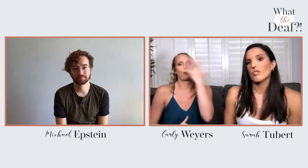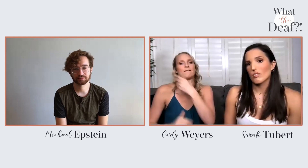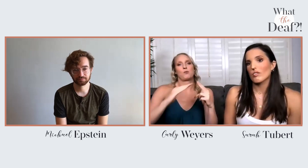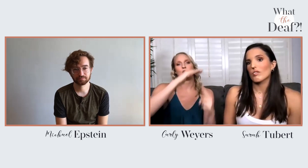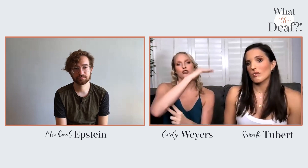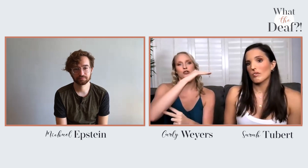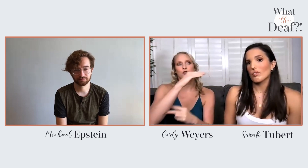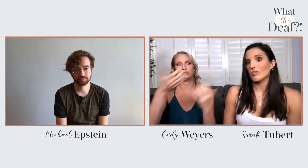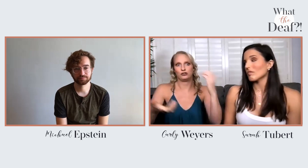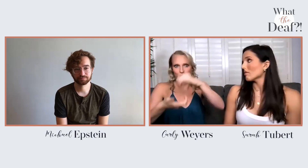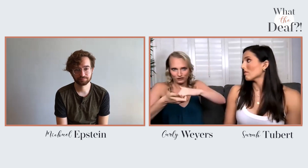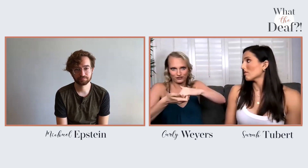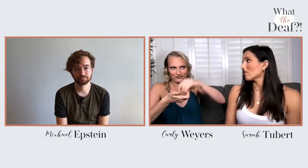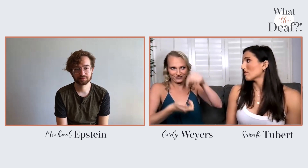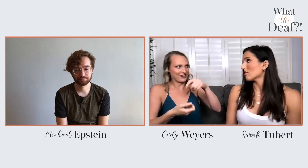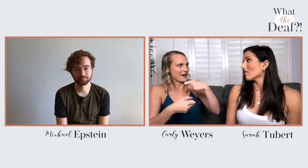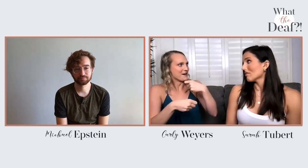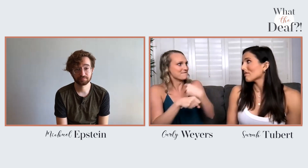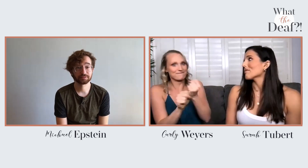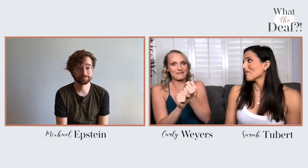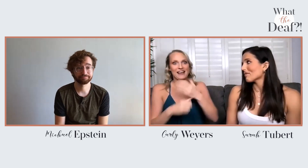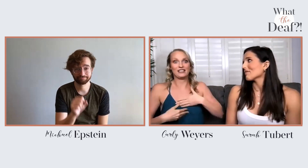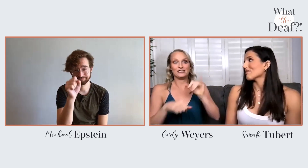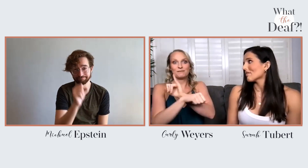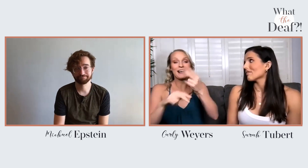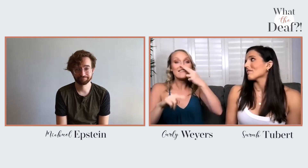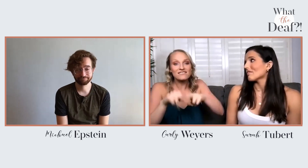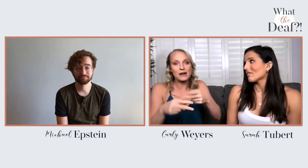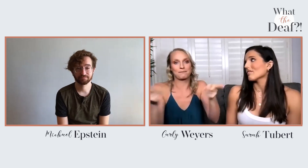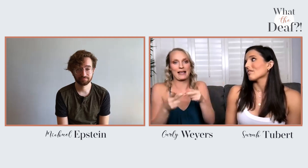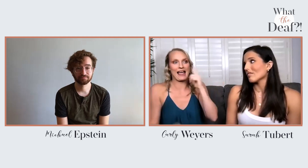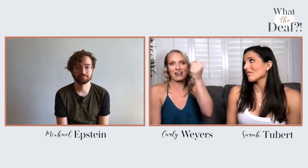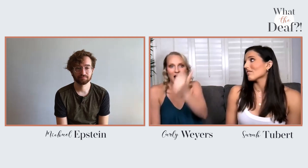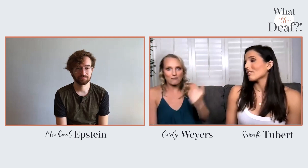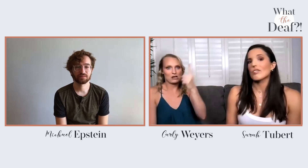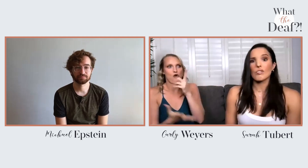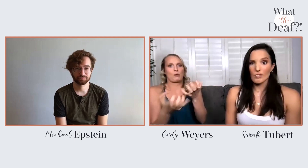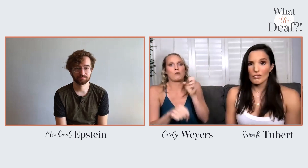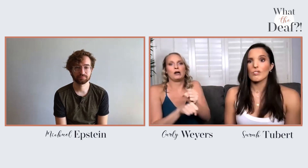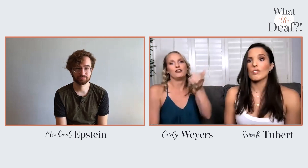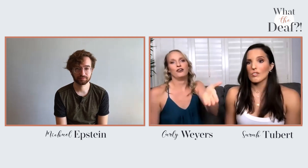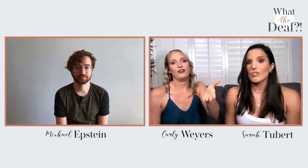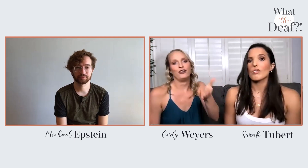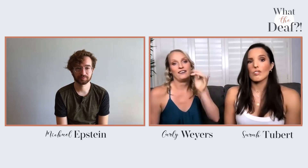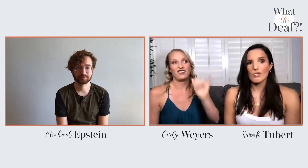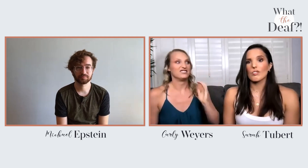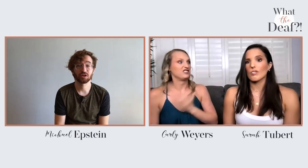so that we can build this beautiful bridge and collaborate and make this industry a fun place for anyone who wants to work there.